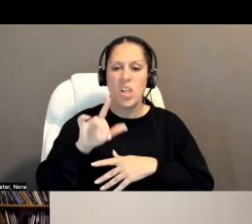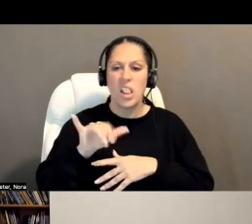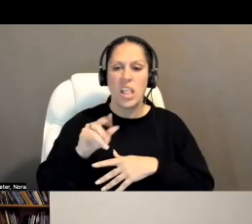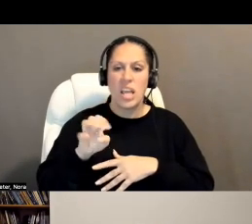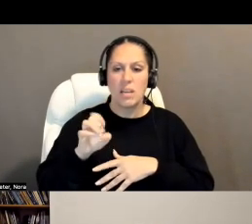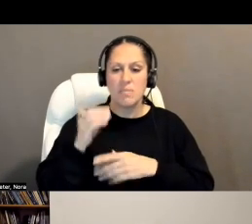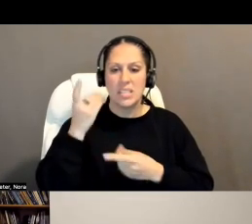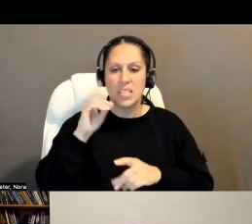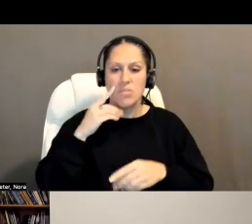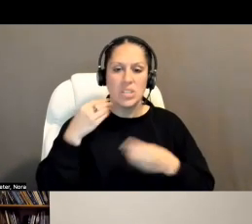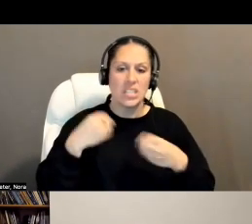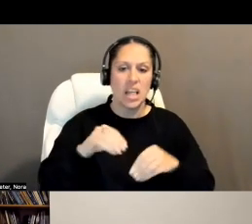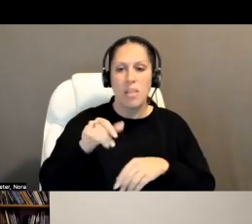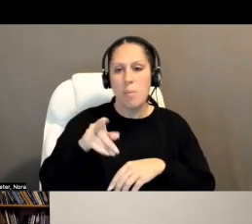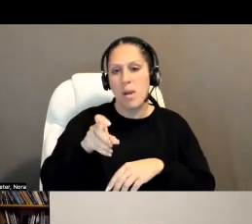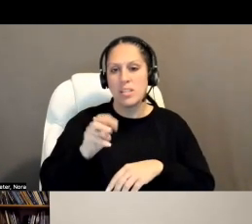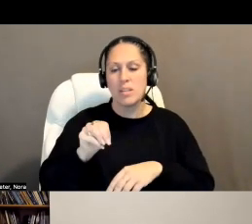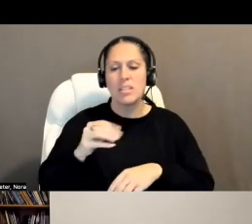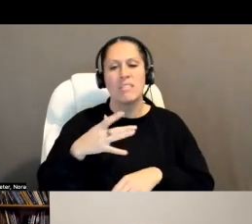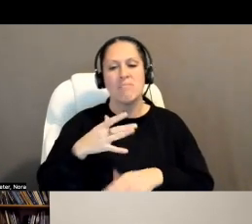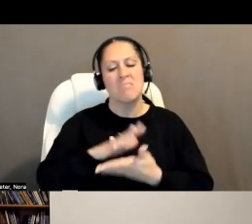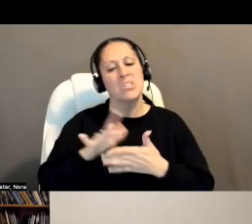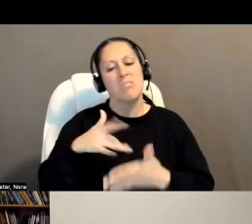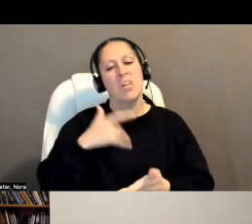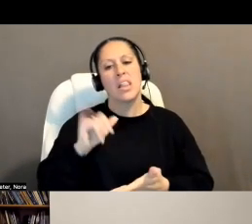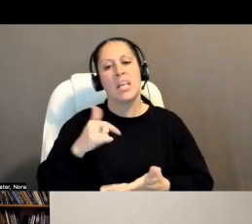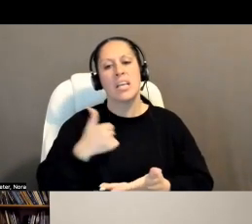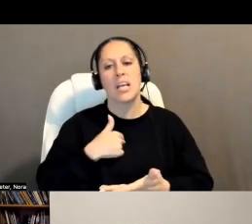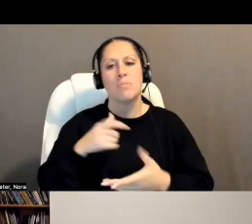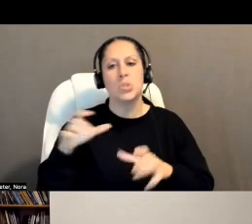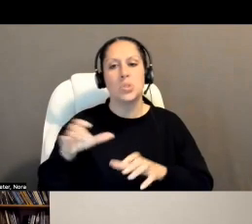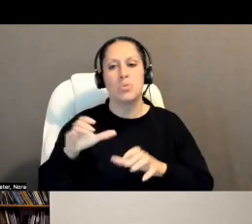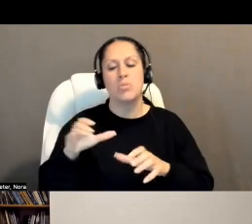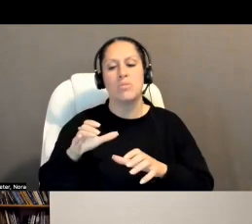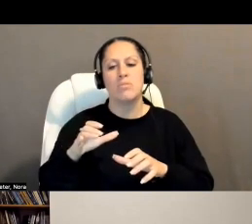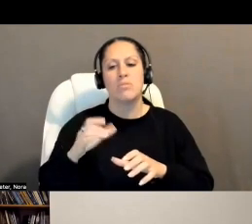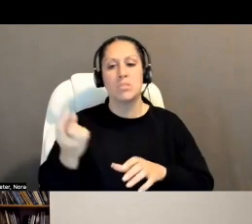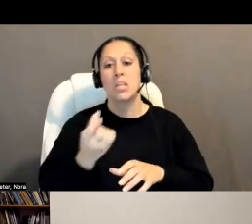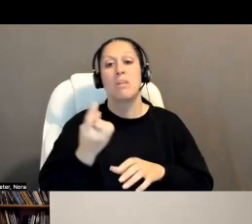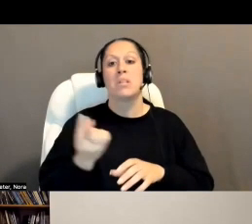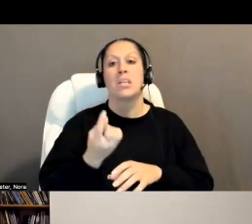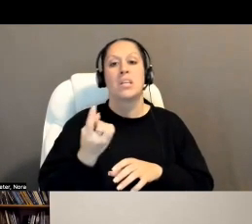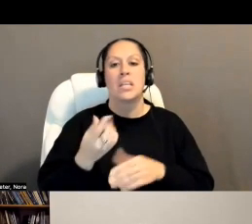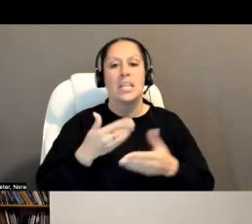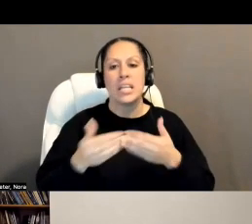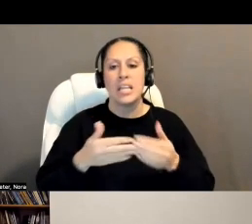And it's nice to feel like I'm doing something even if it's something really small.